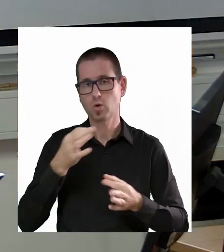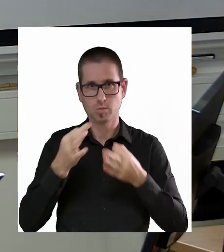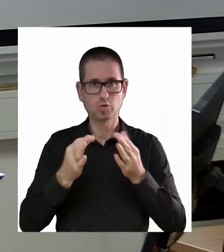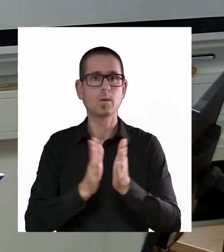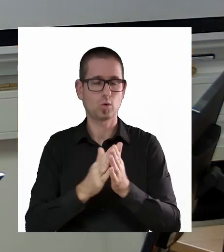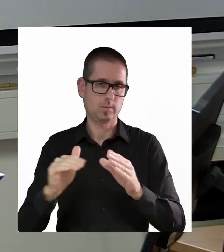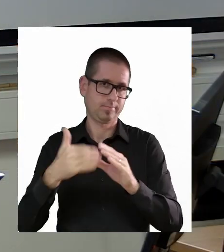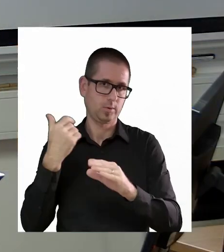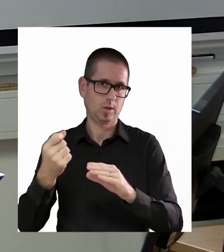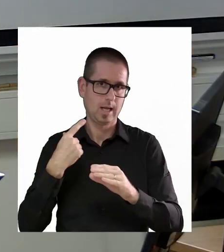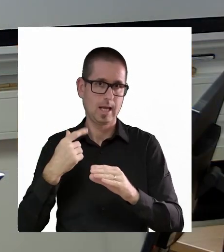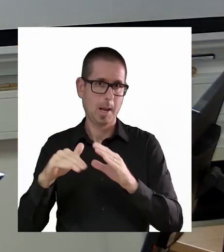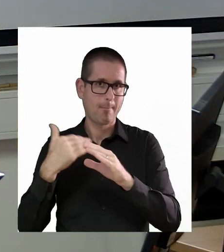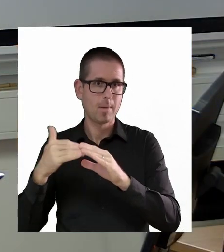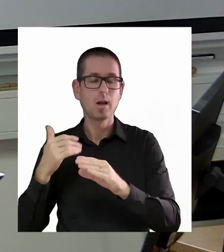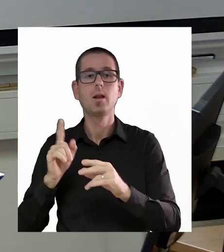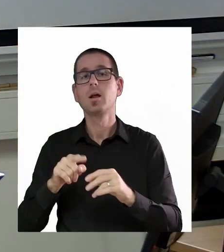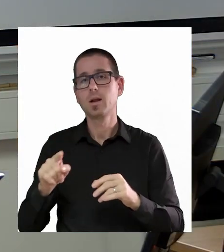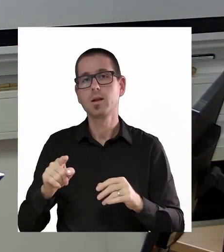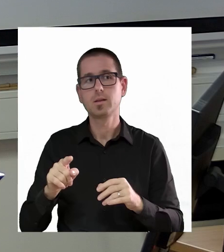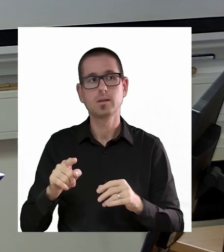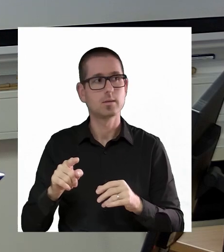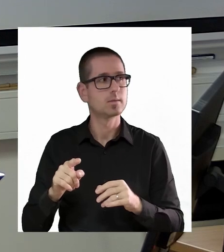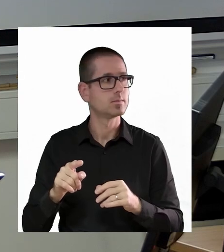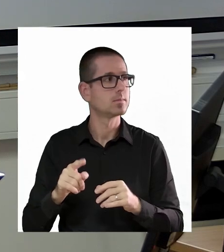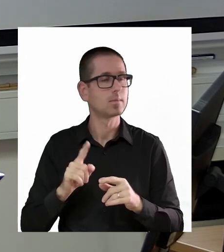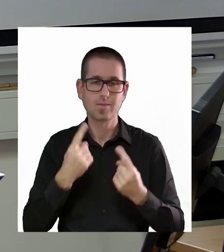emails and I think professor debates going to close up the conference.